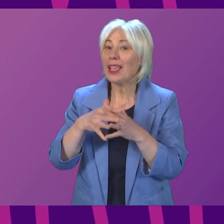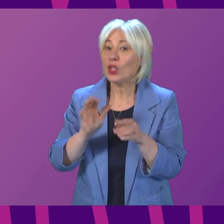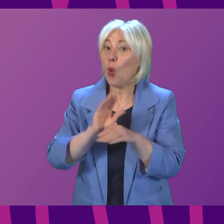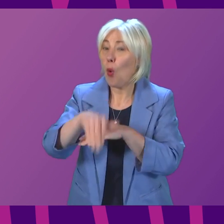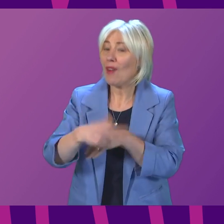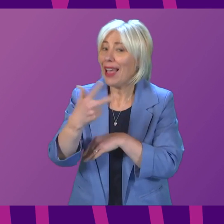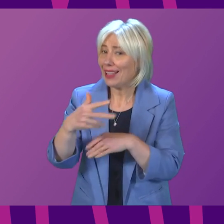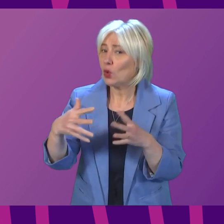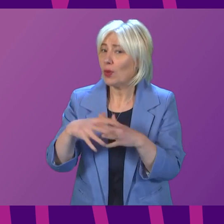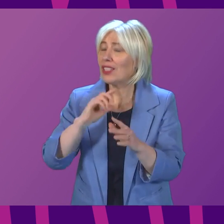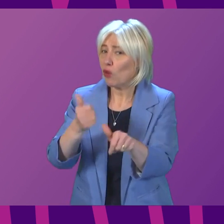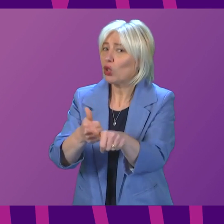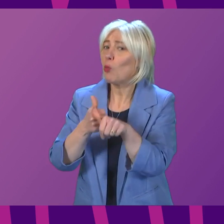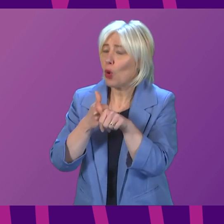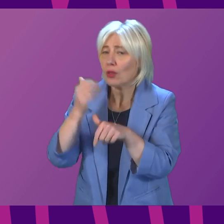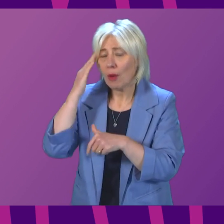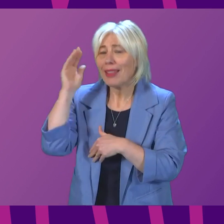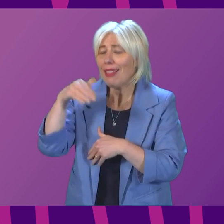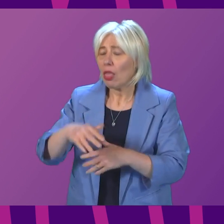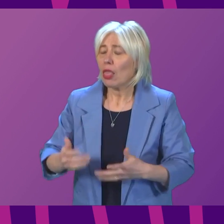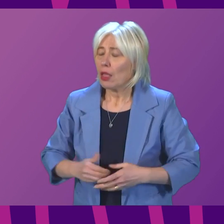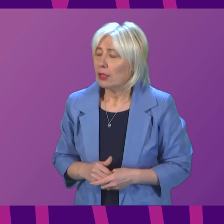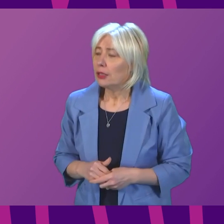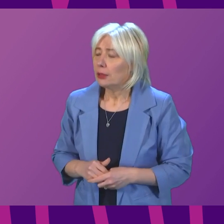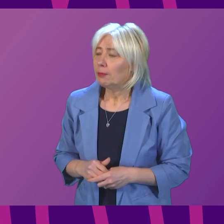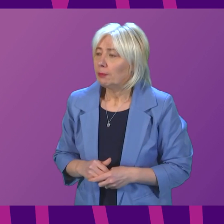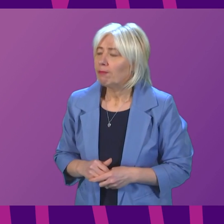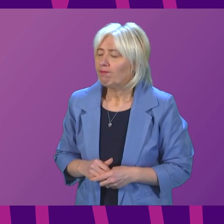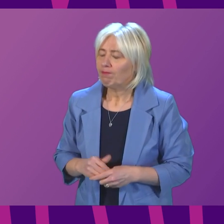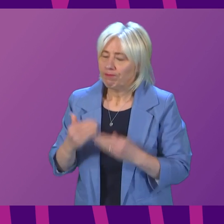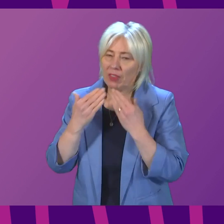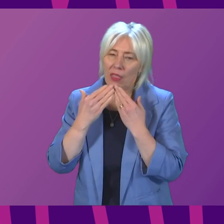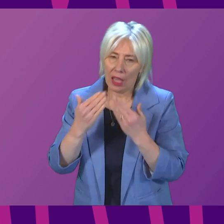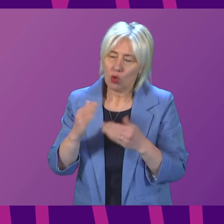First, I take the opportunity to thank everyone involved with the time to talk campaign and